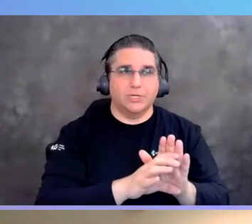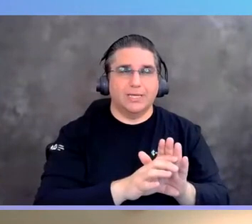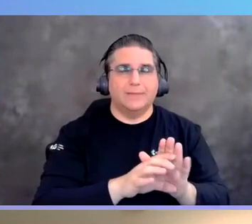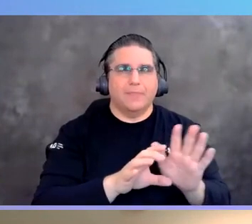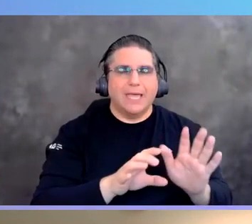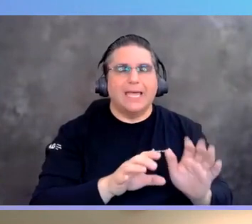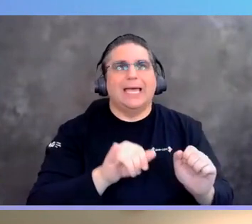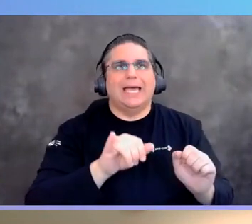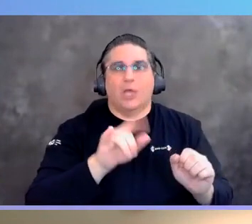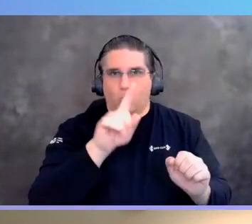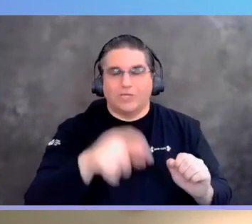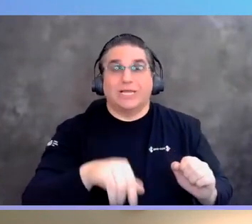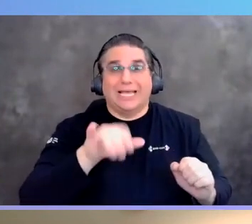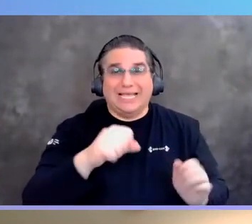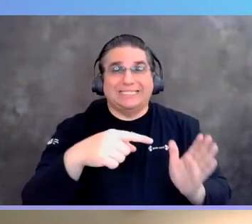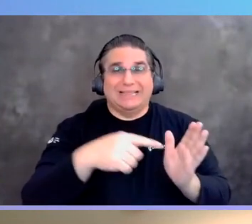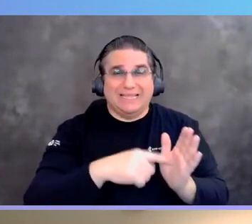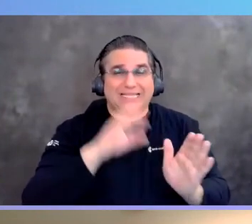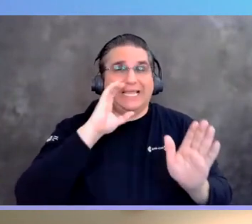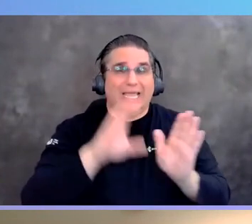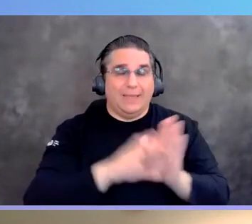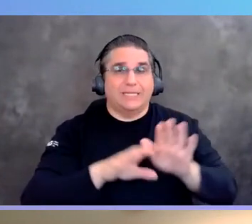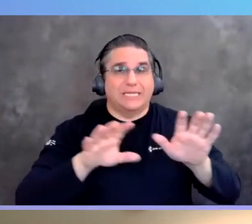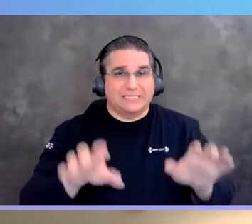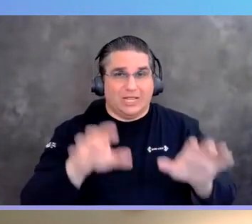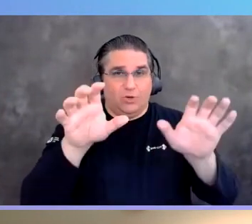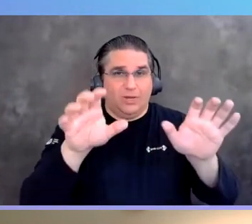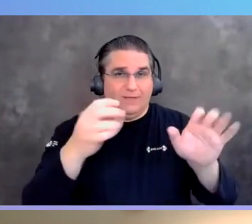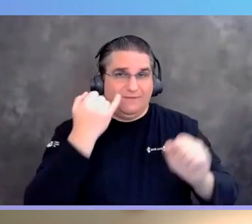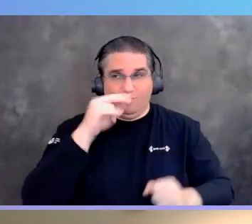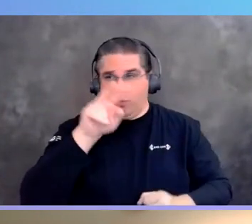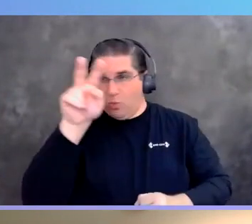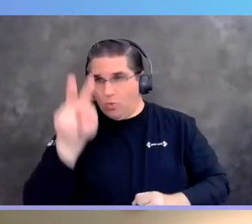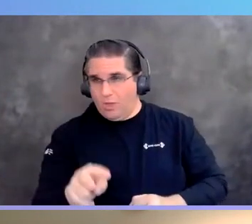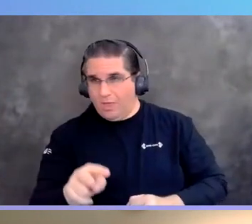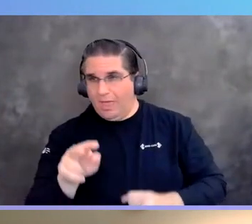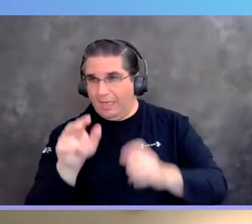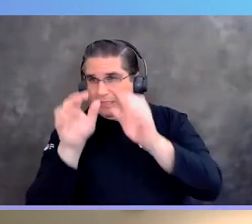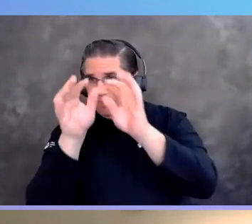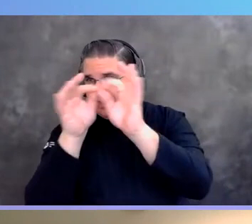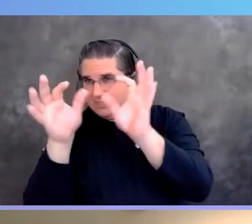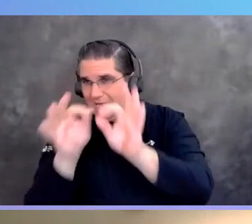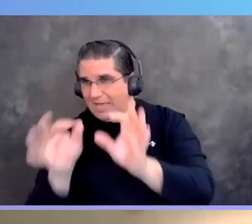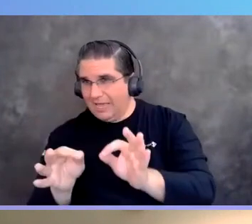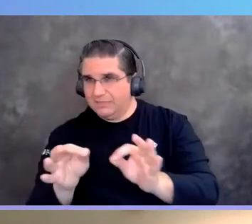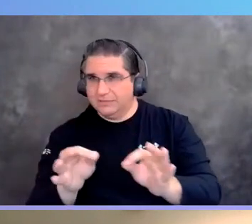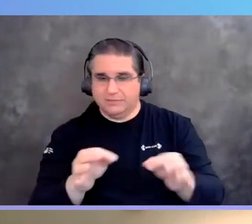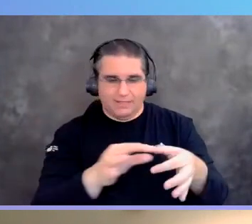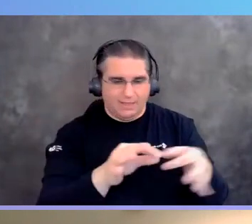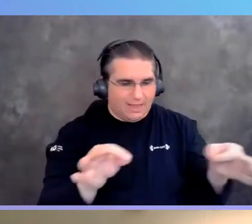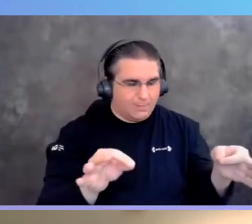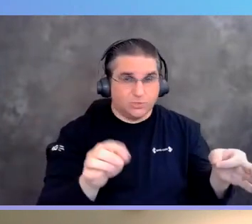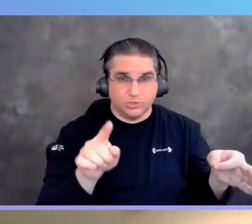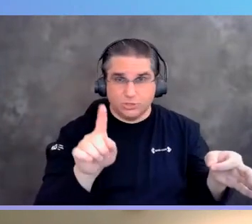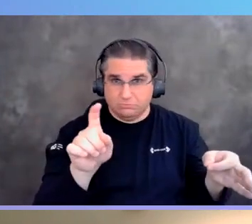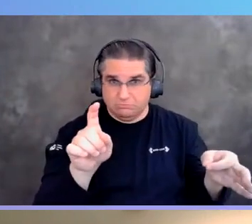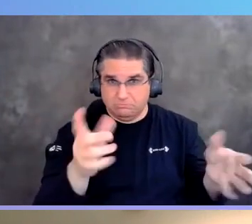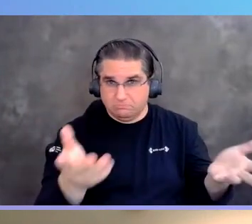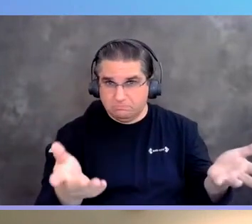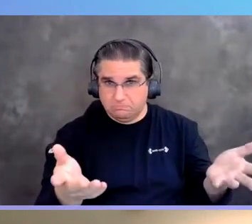Based on the blog text and caption. Um, uh, and then the